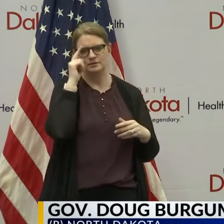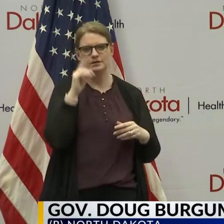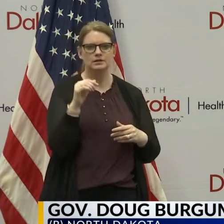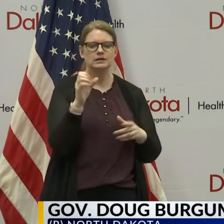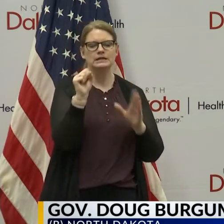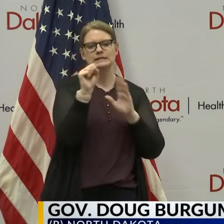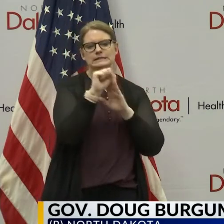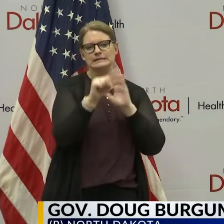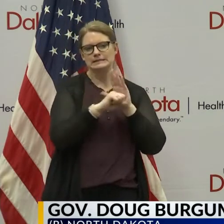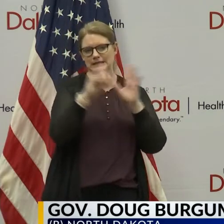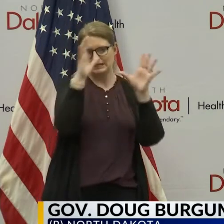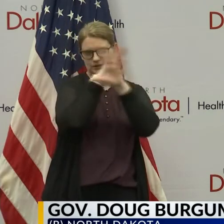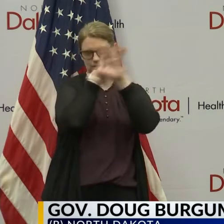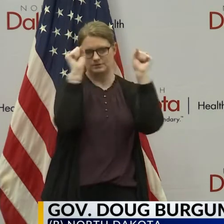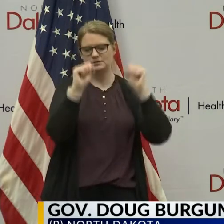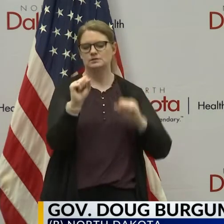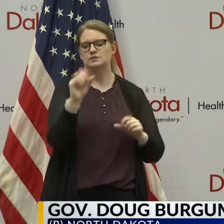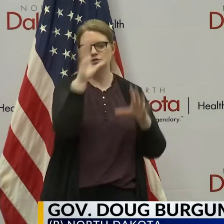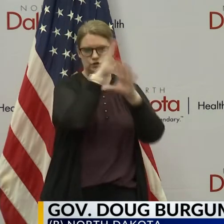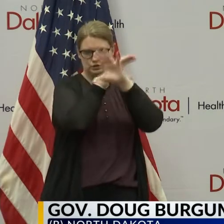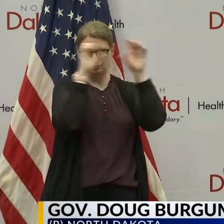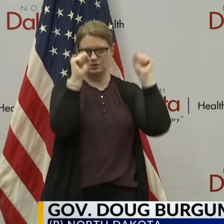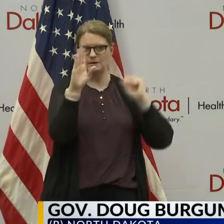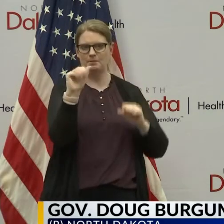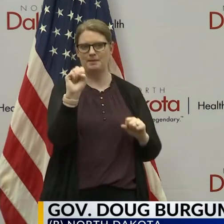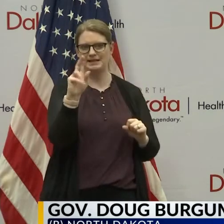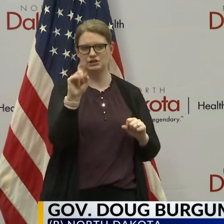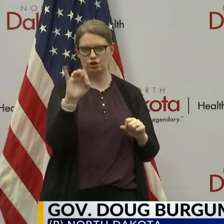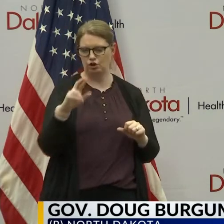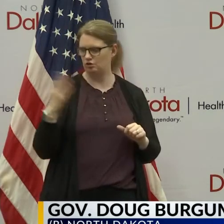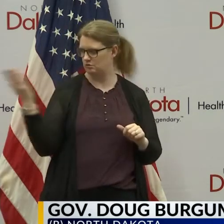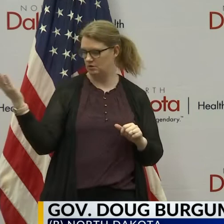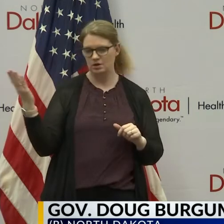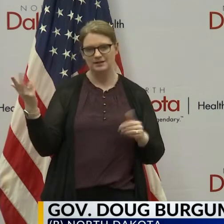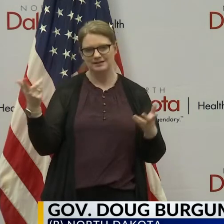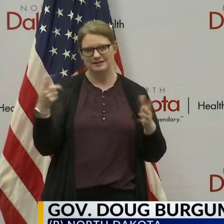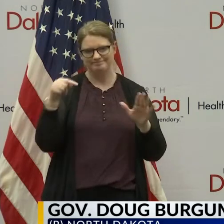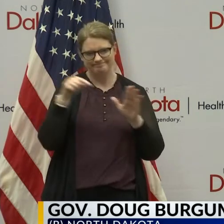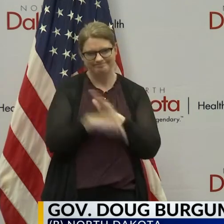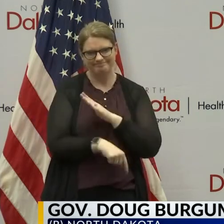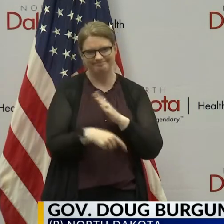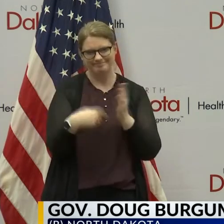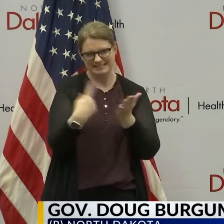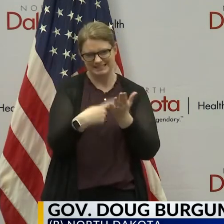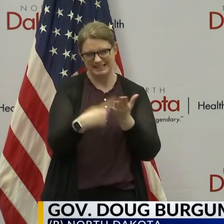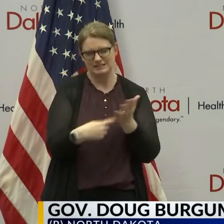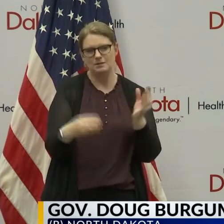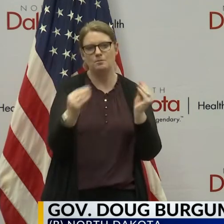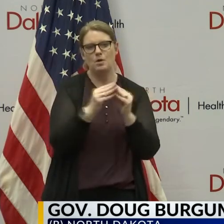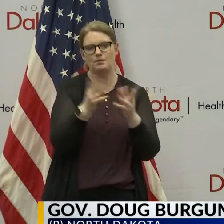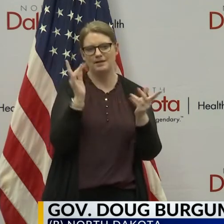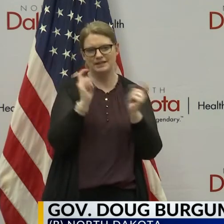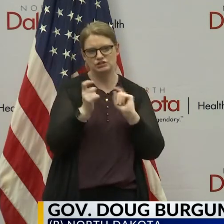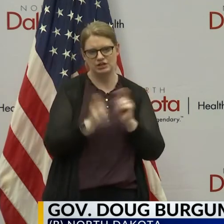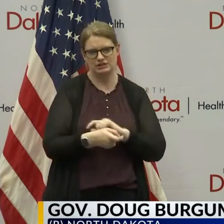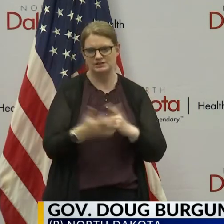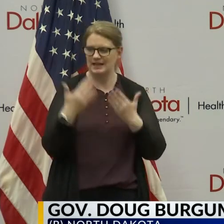EDUCATION AND PROVIDE SOME FLEXIBILITY FOR HOW THESE EVALUATIONS ARE PROVIDED. I WOULD NOW LIKE TO INVITE OUR STATE SUPERINTENDENT